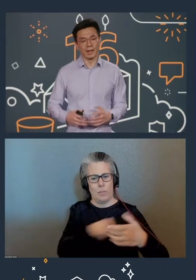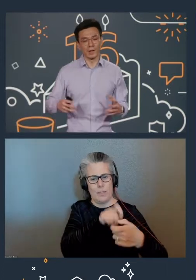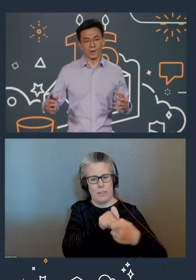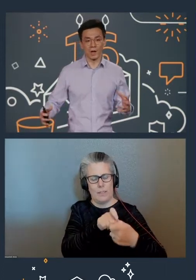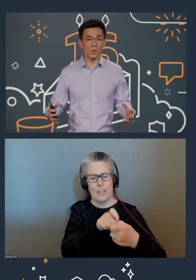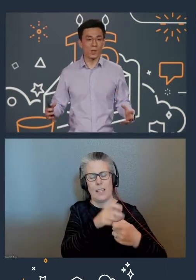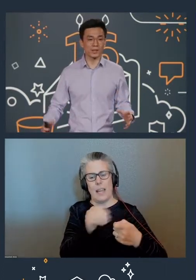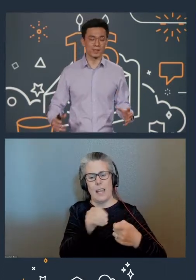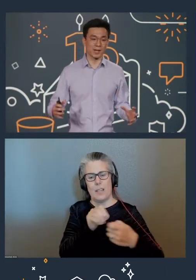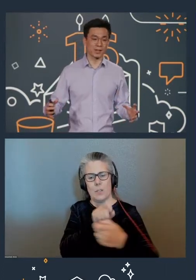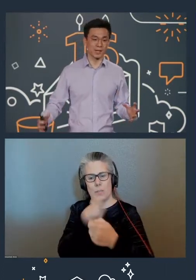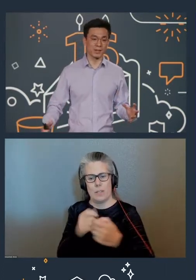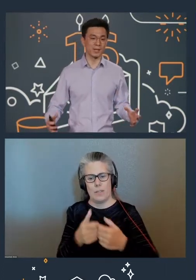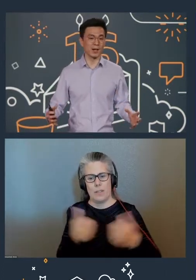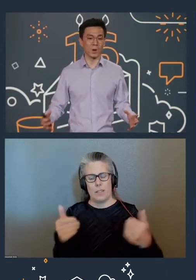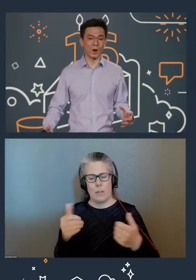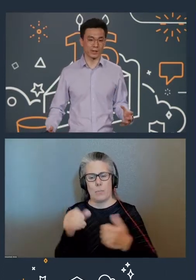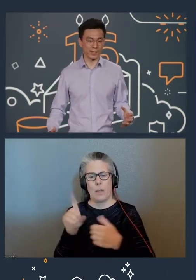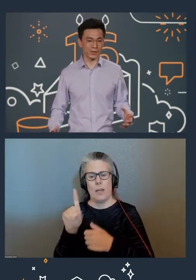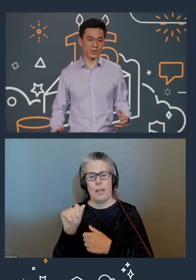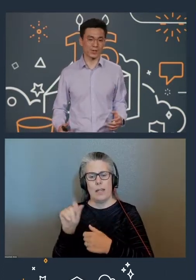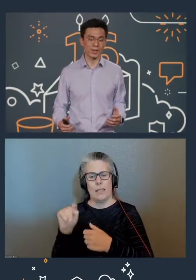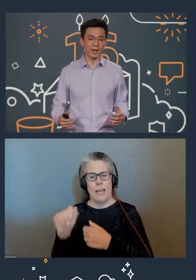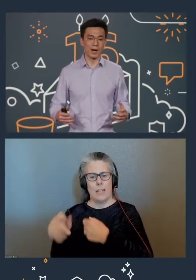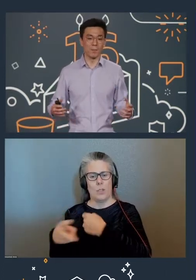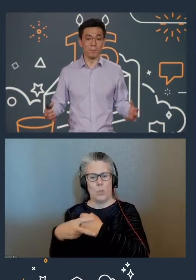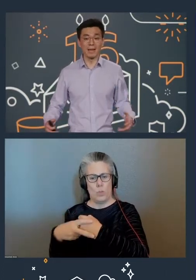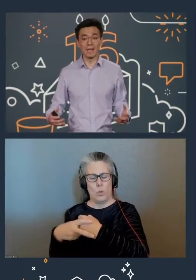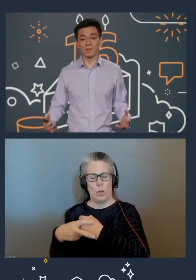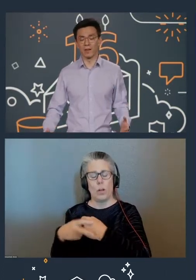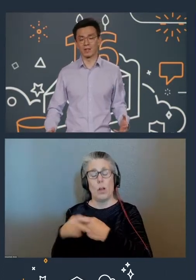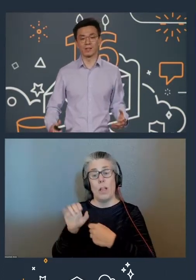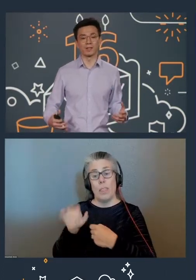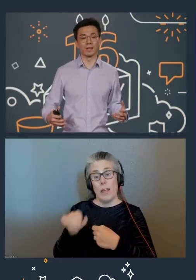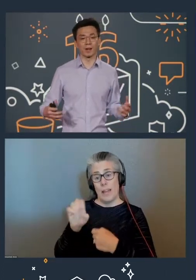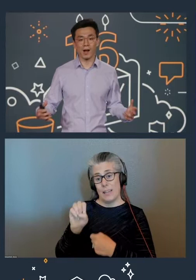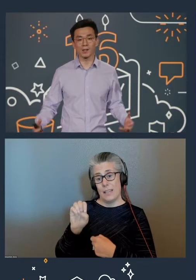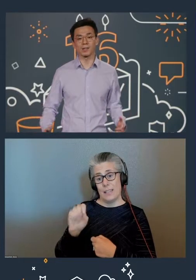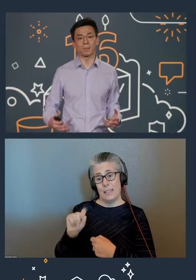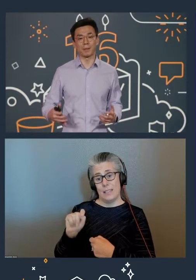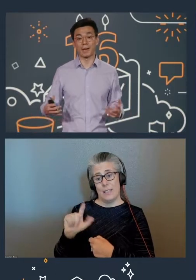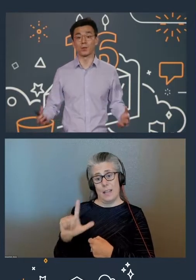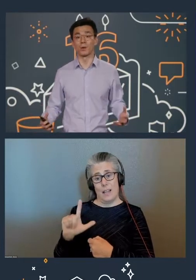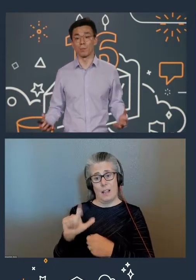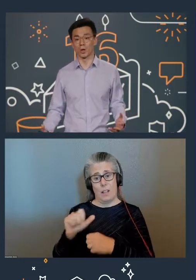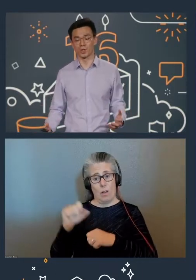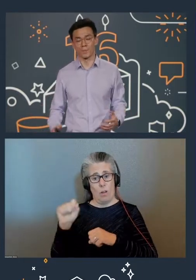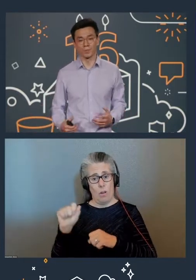And along with this kinda ETL architectures, many innovations and concept began to emerge